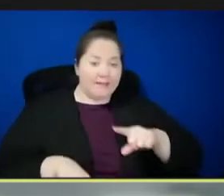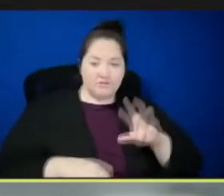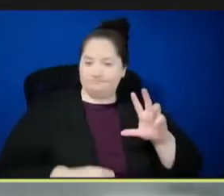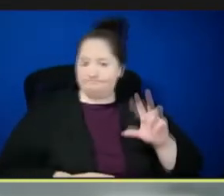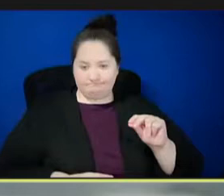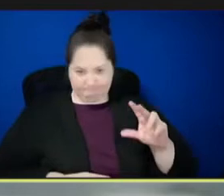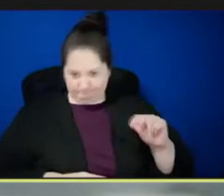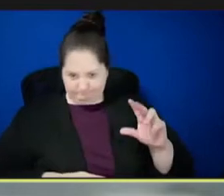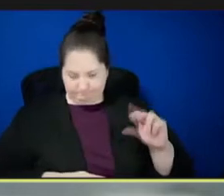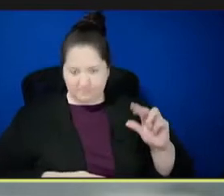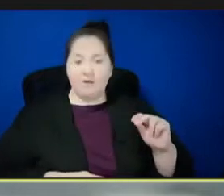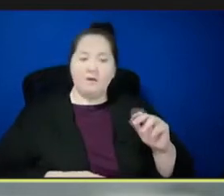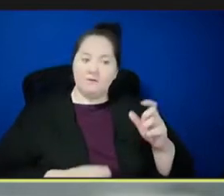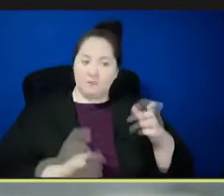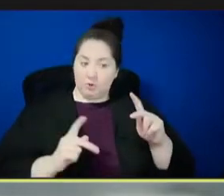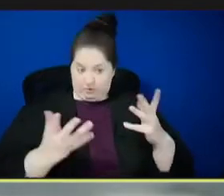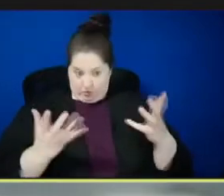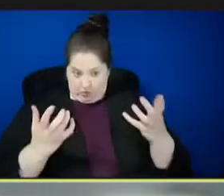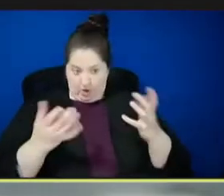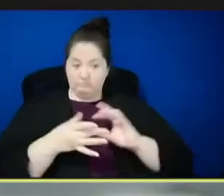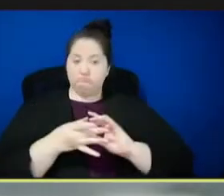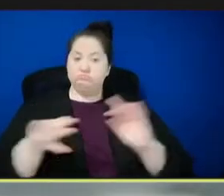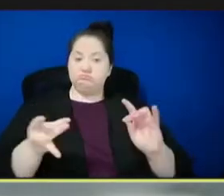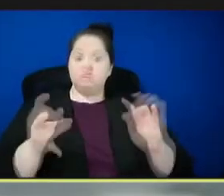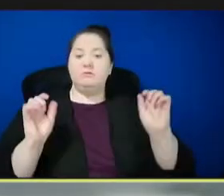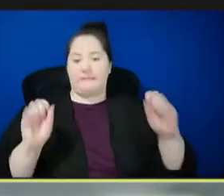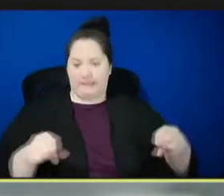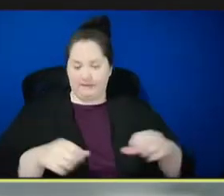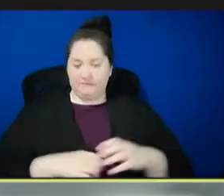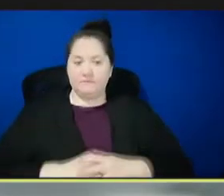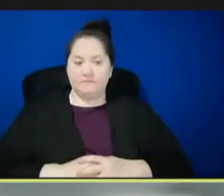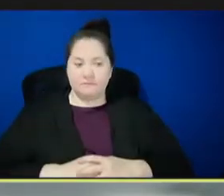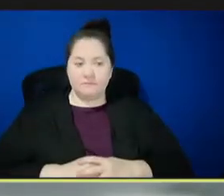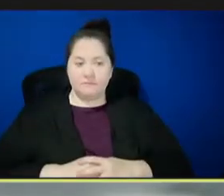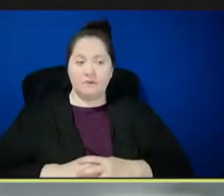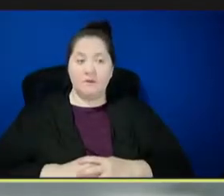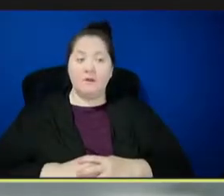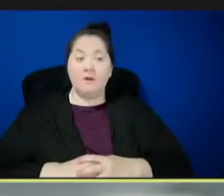for individuals who'd like to make a statement to do so. The deadline to request a space for